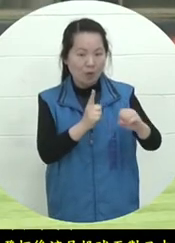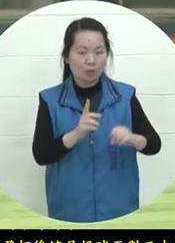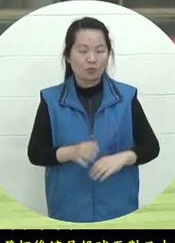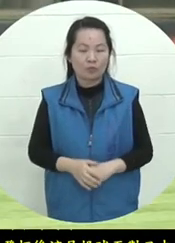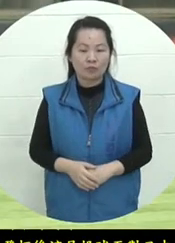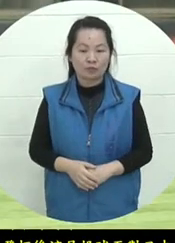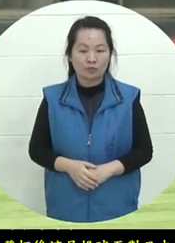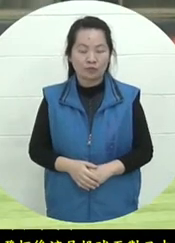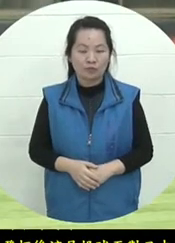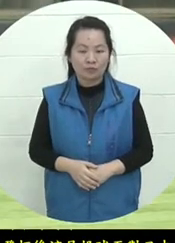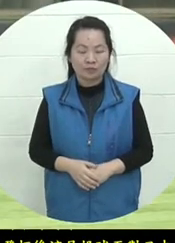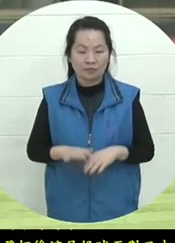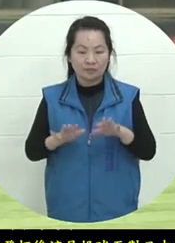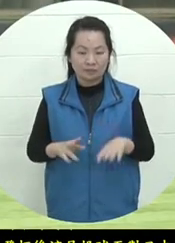the number of balls until he reached the full ball count and hit 3 in a